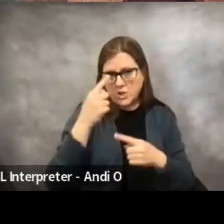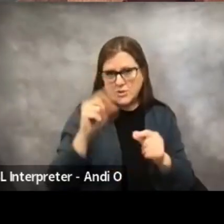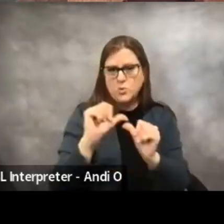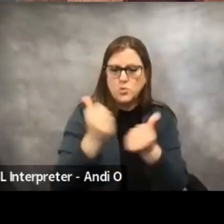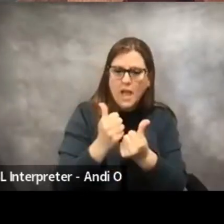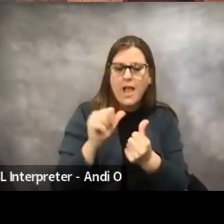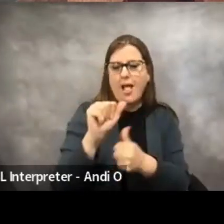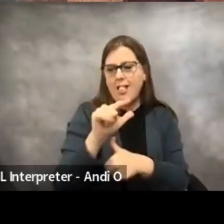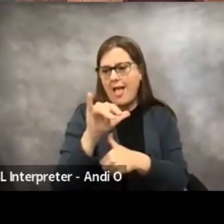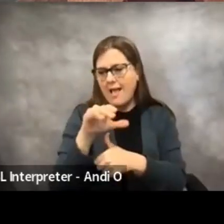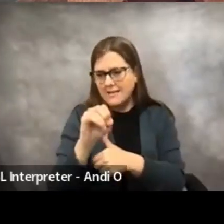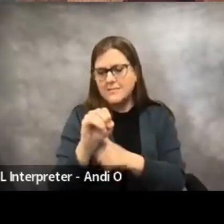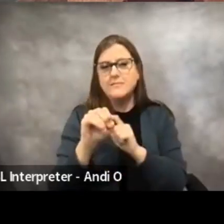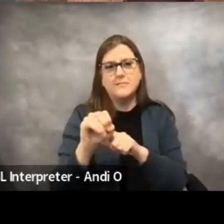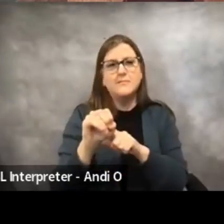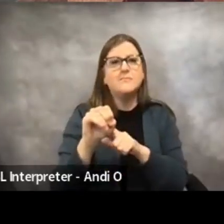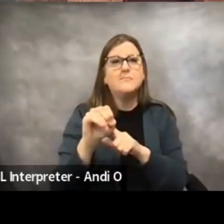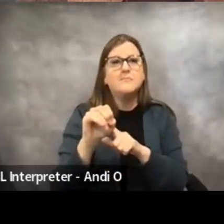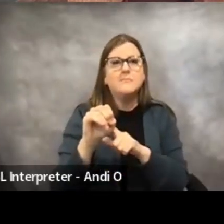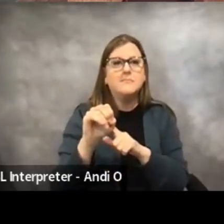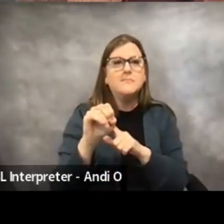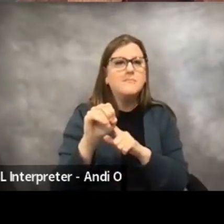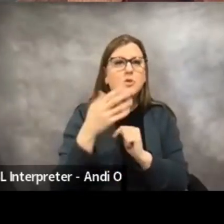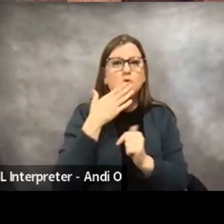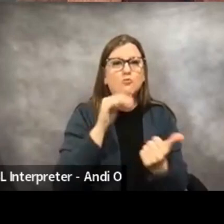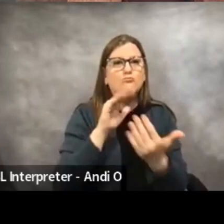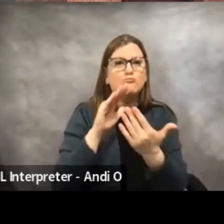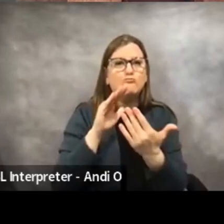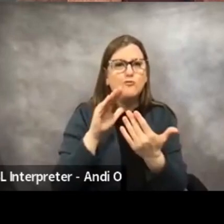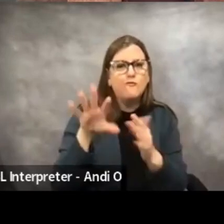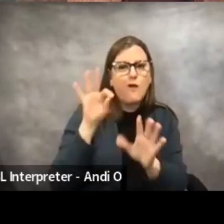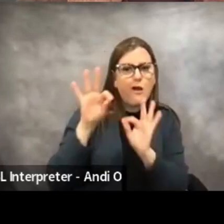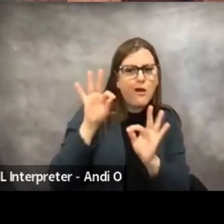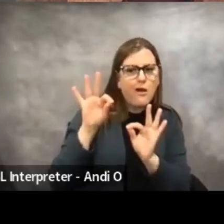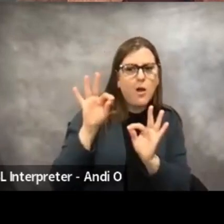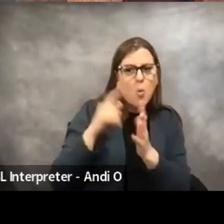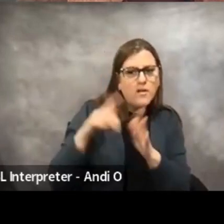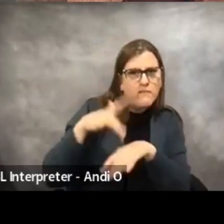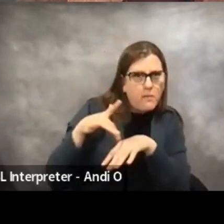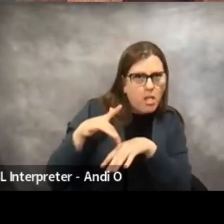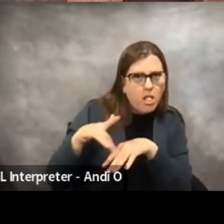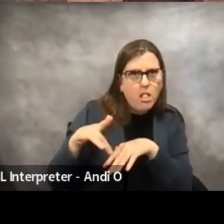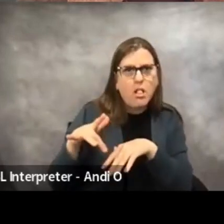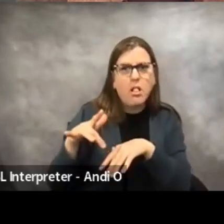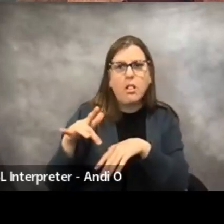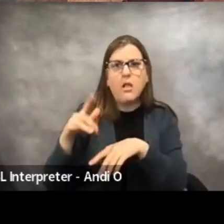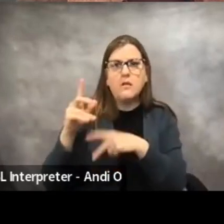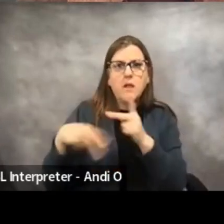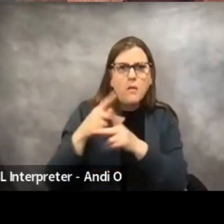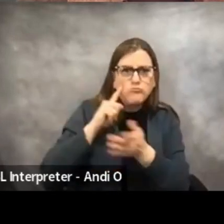Alliance is a good way to find out what sort of the state of brain injury investigation is in your state.